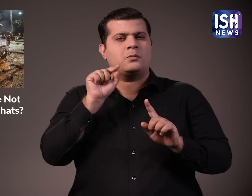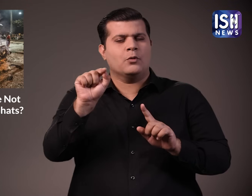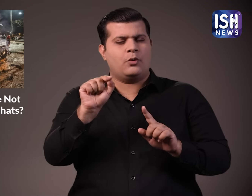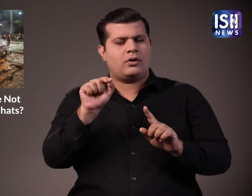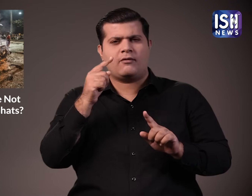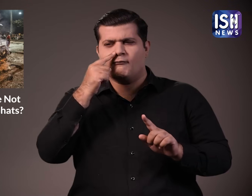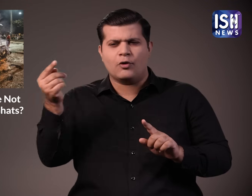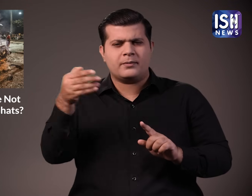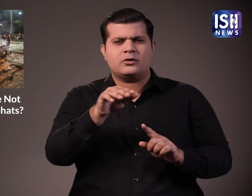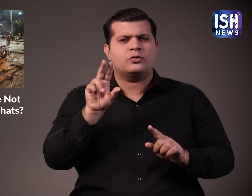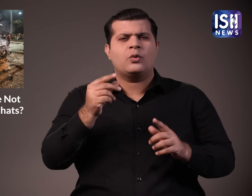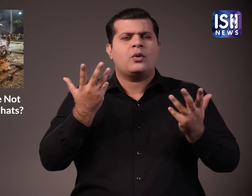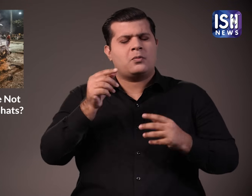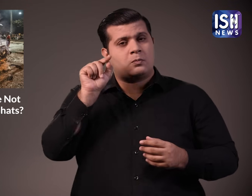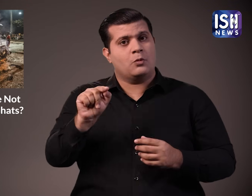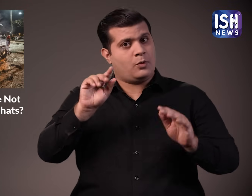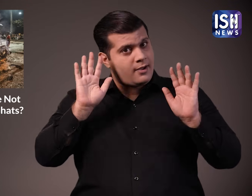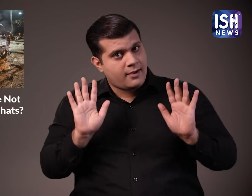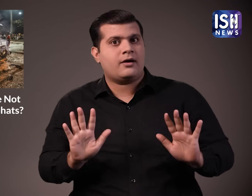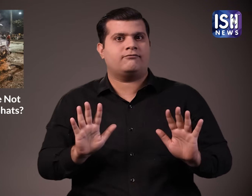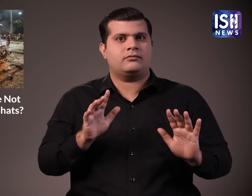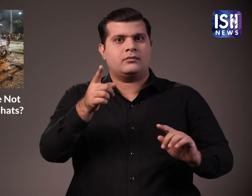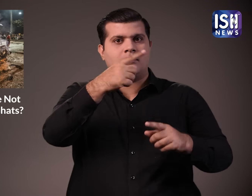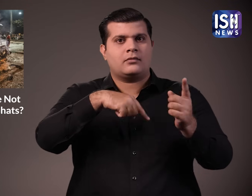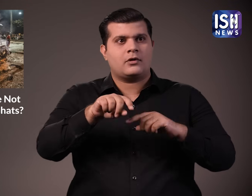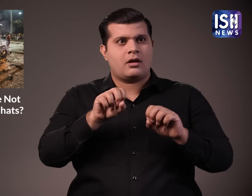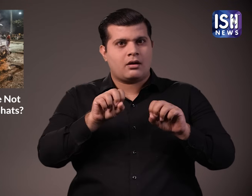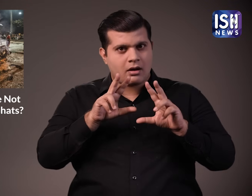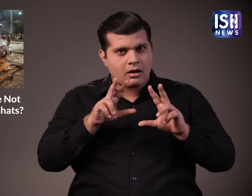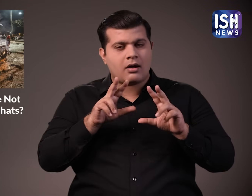You would be surprised to know that there is a scientific reason for not allowing women.